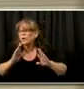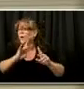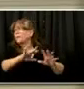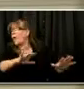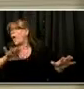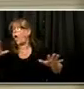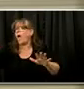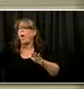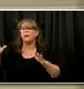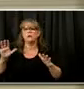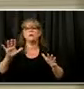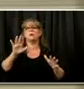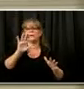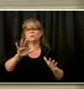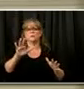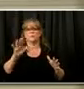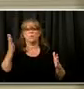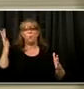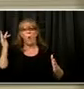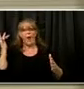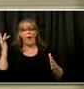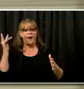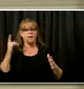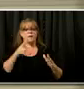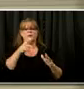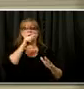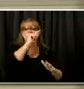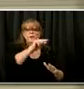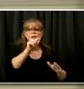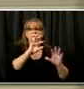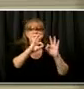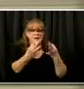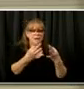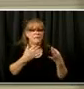attendance this year i suspect many have felt that giving up is the easiest option when faced with so